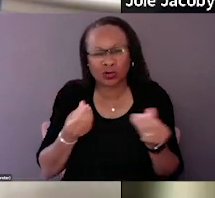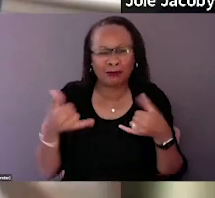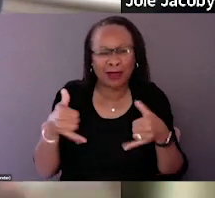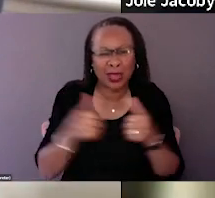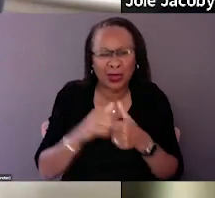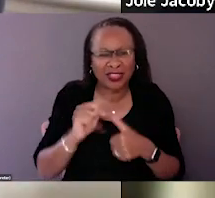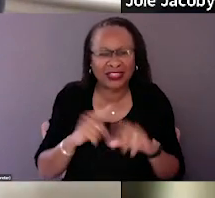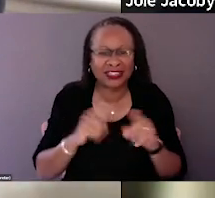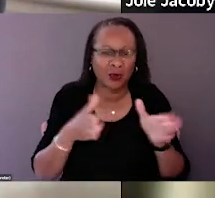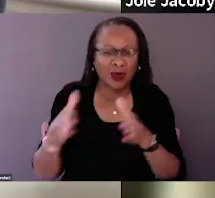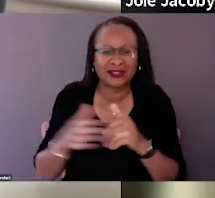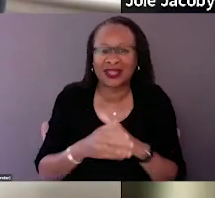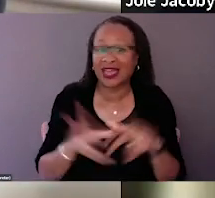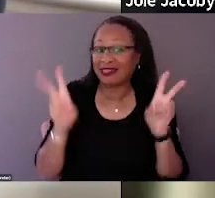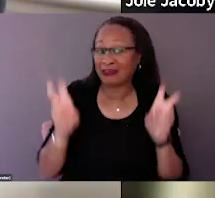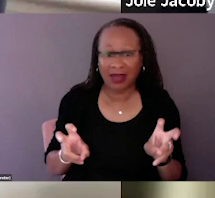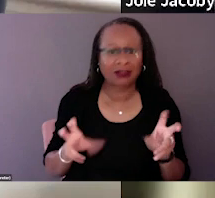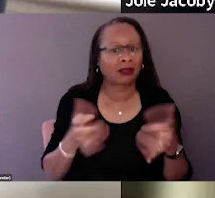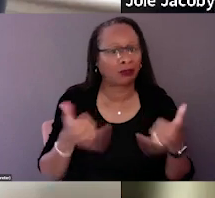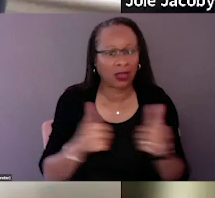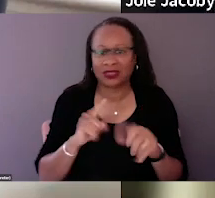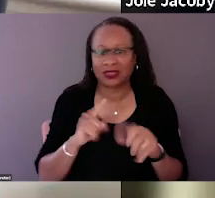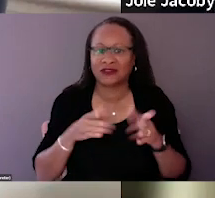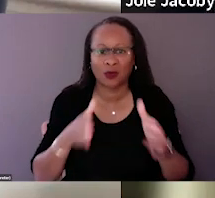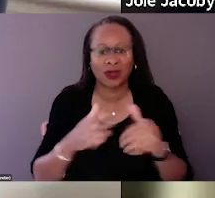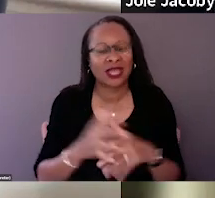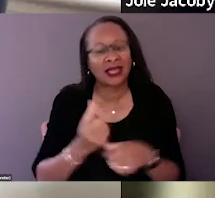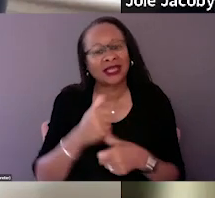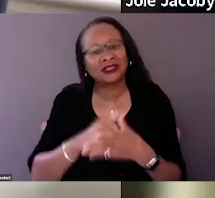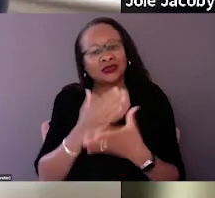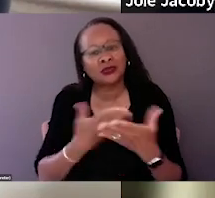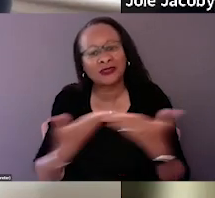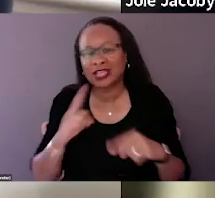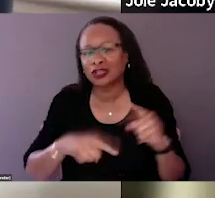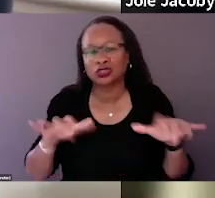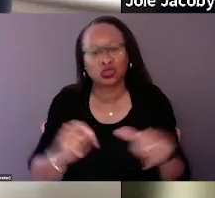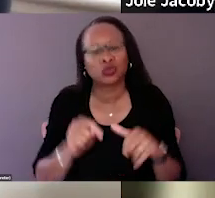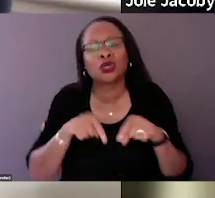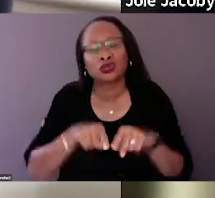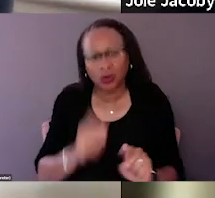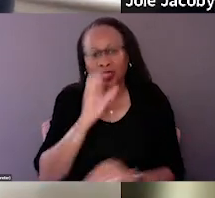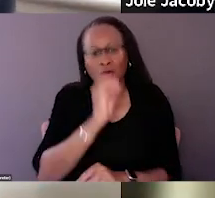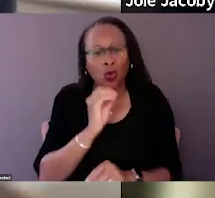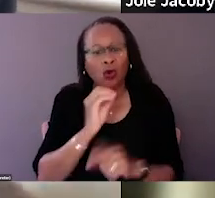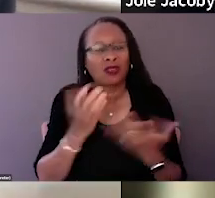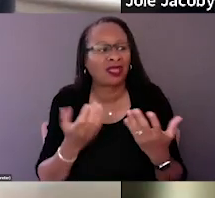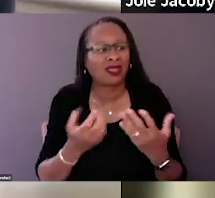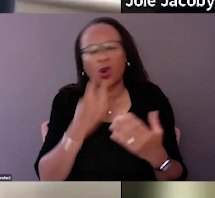thematically play with it in different ways, and really get into some things that I wasn't able to in the oral history. It really was about giving us our place in history